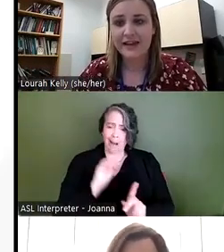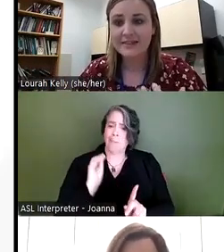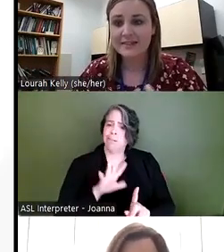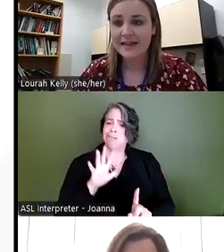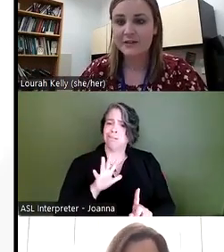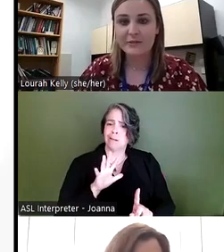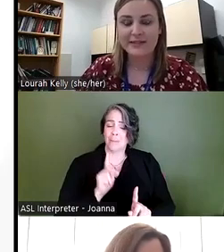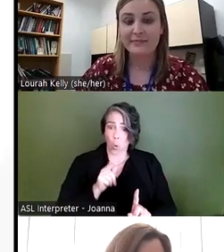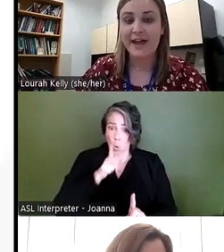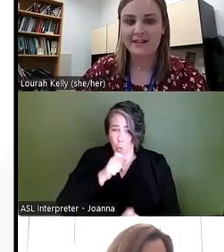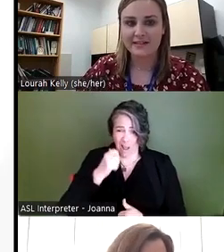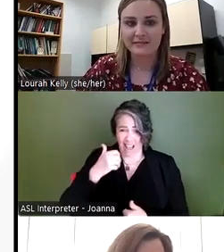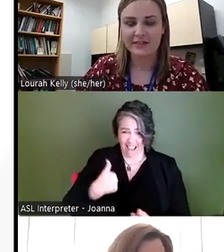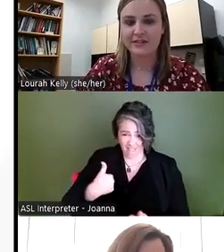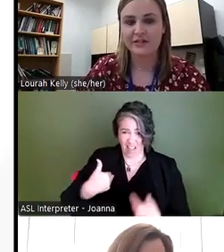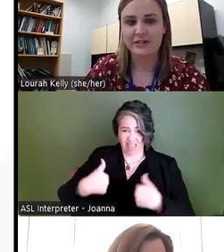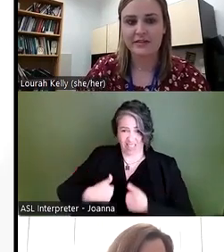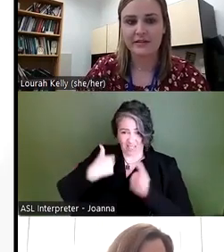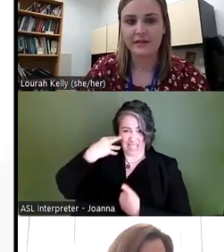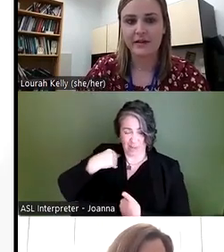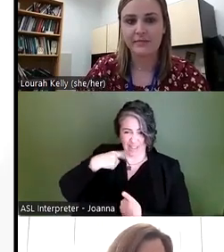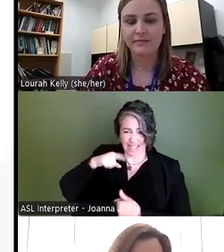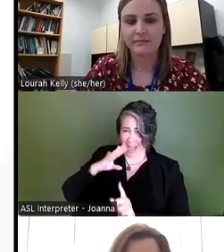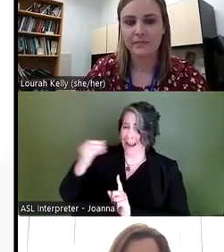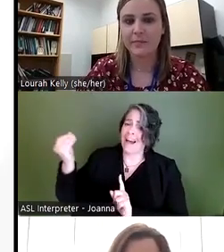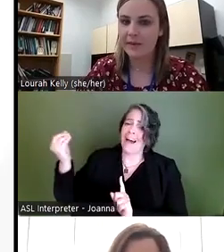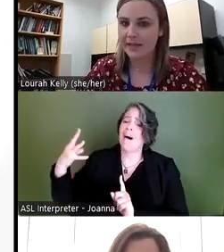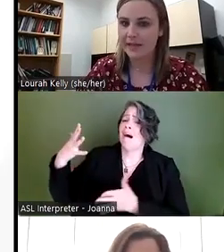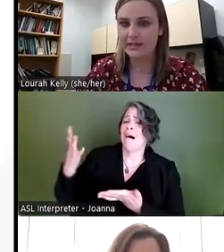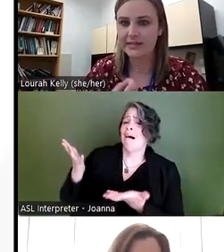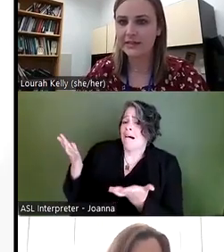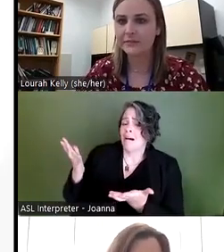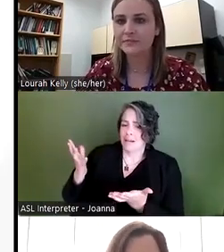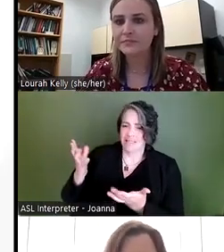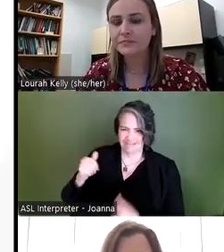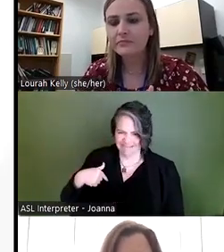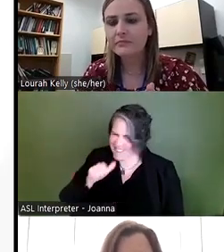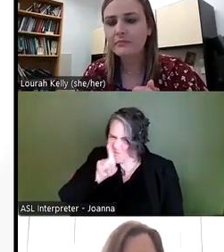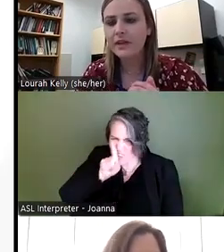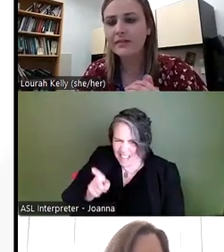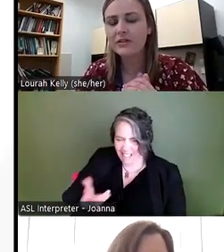And instead there's been some excellent research that the publication is here - that